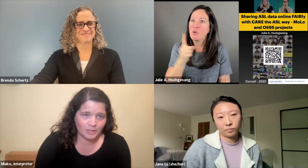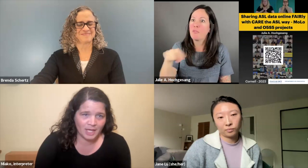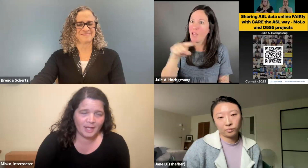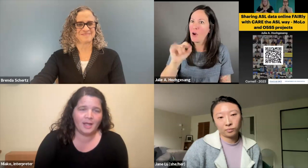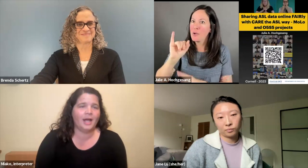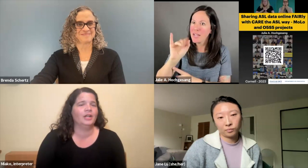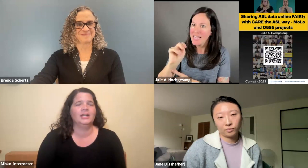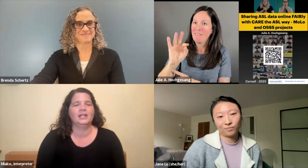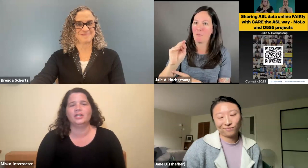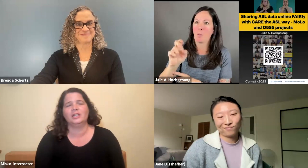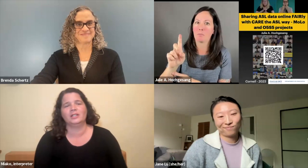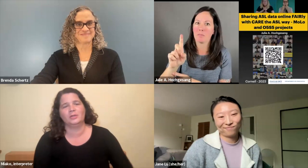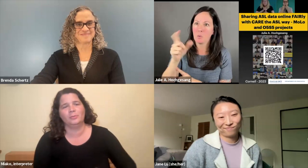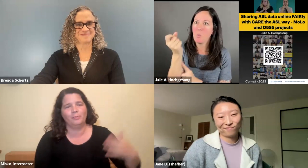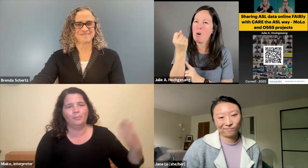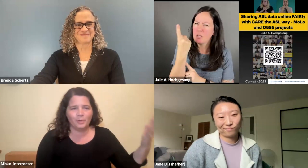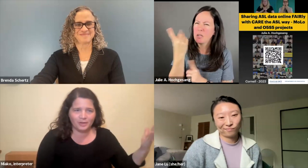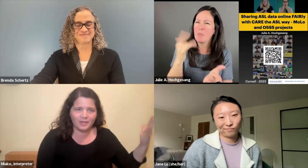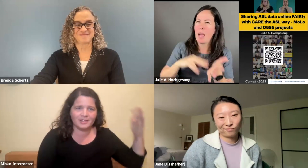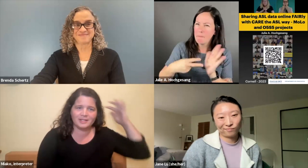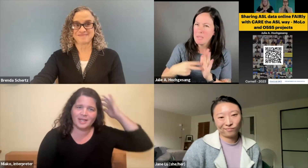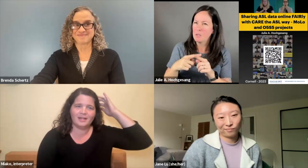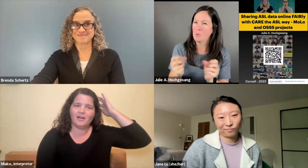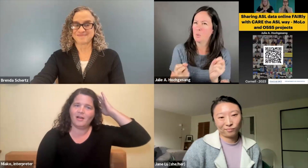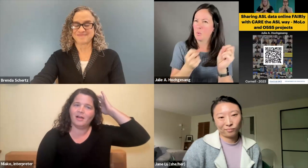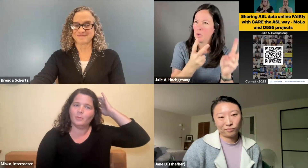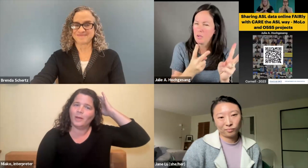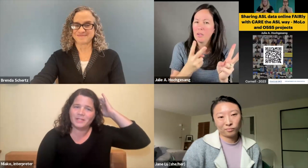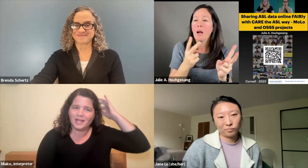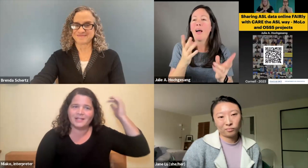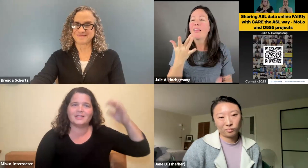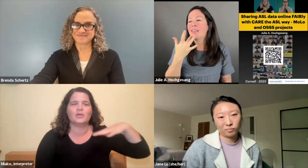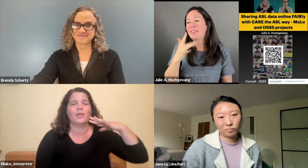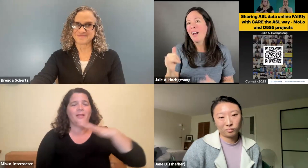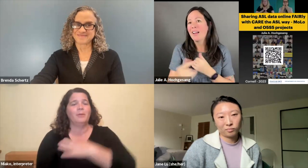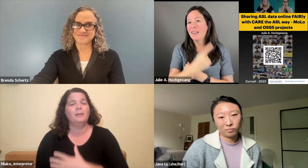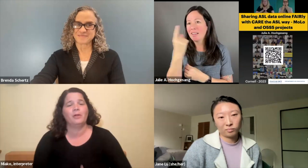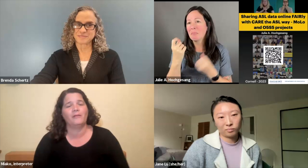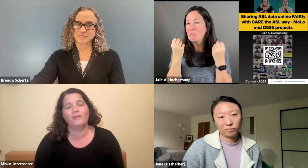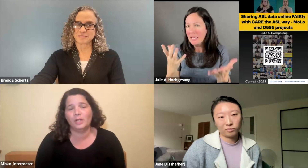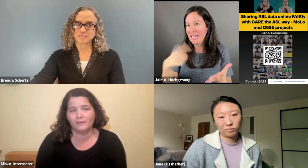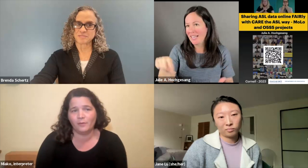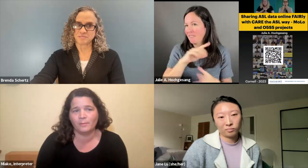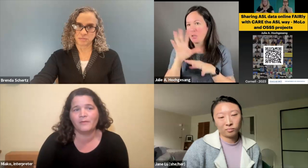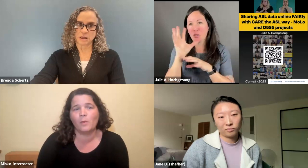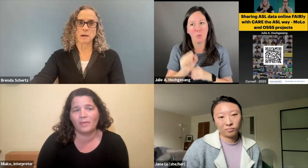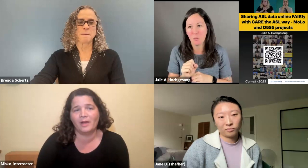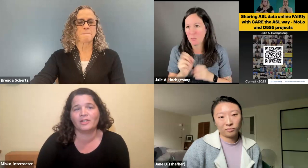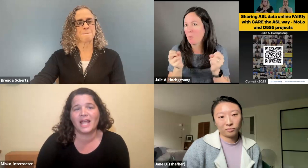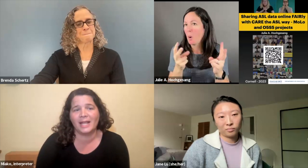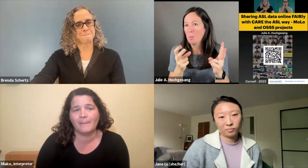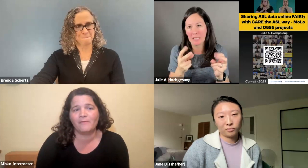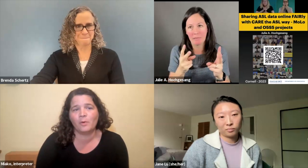data Our intention is to put this data on websites so that people are fully informed of what they are signing up for